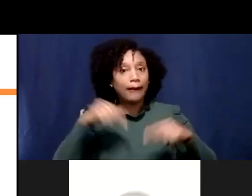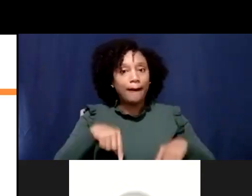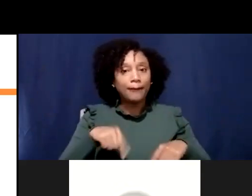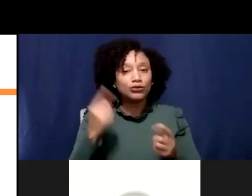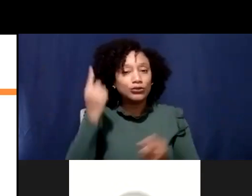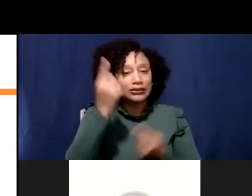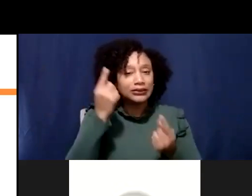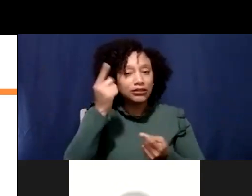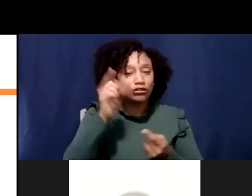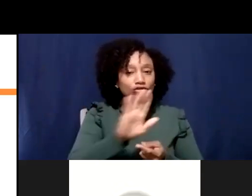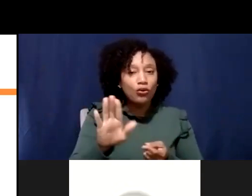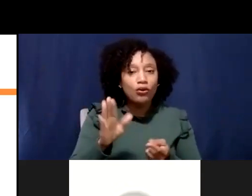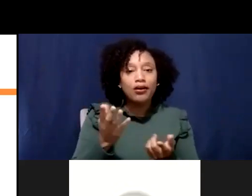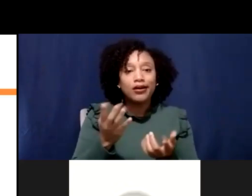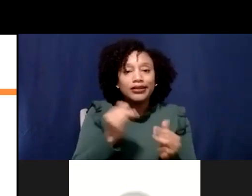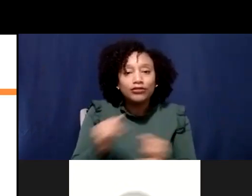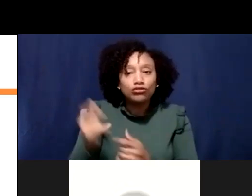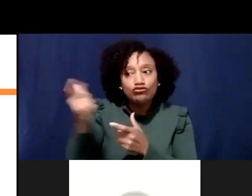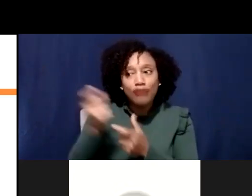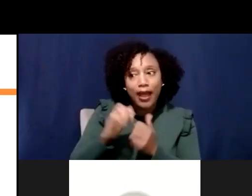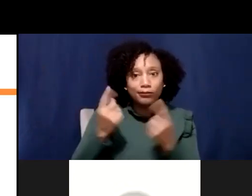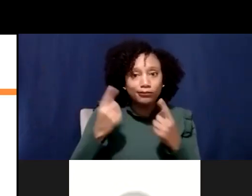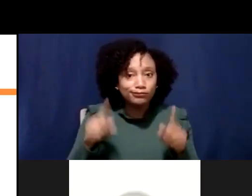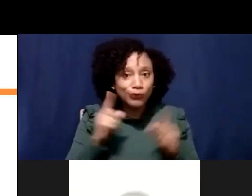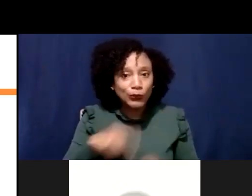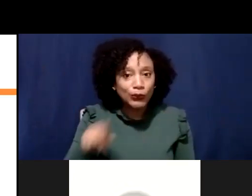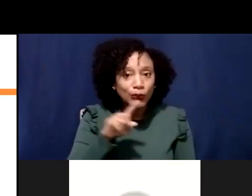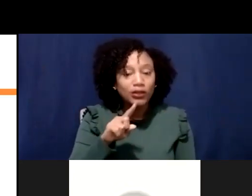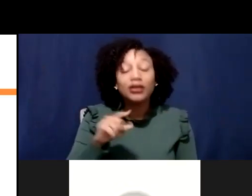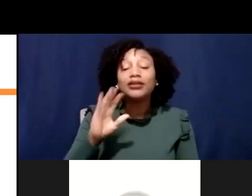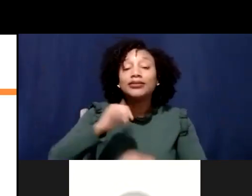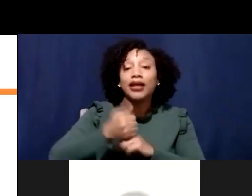of receiving an individual artist grant. As you're creating a budget for your grant proposal,